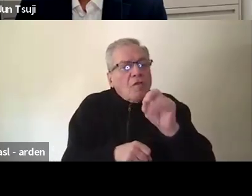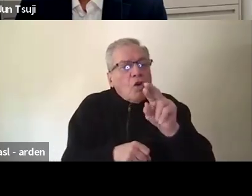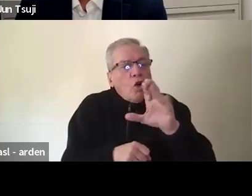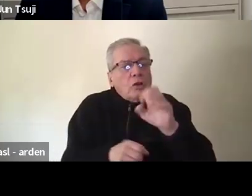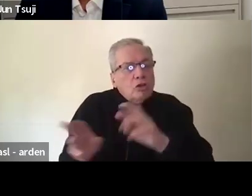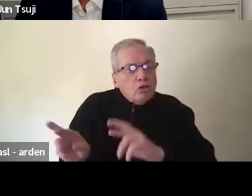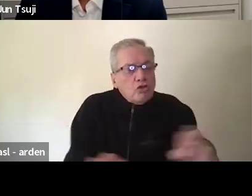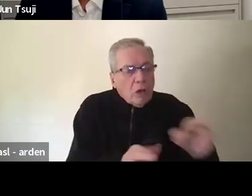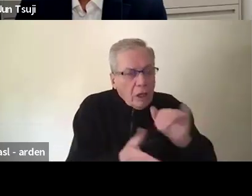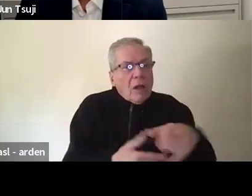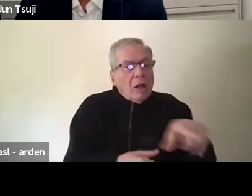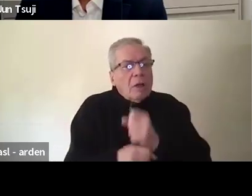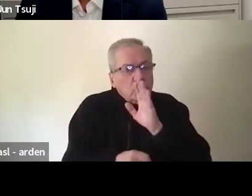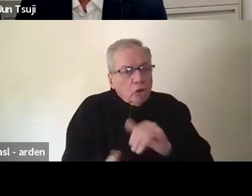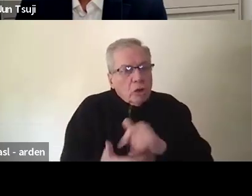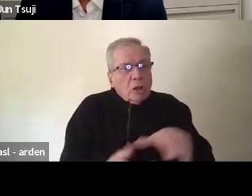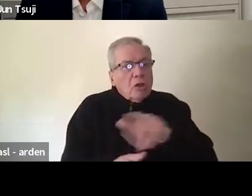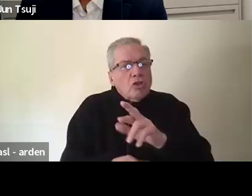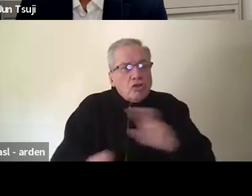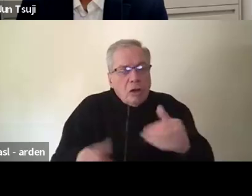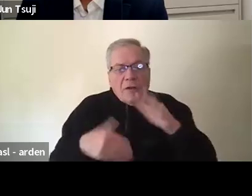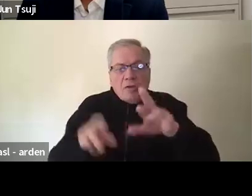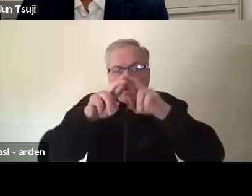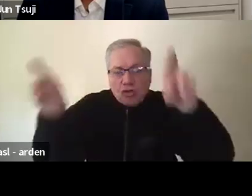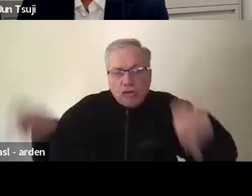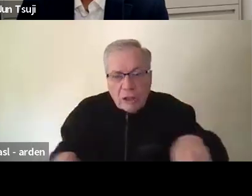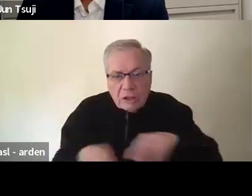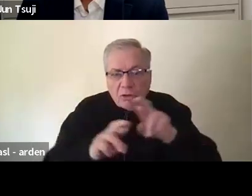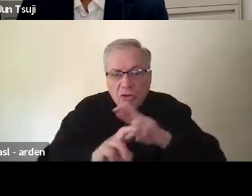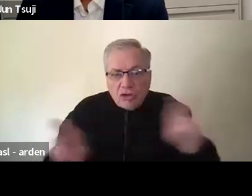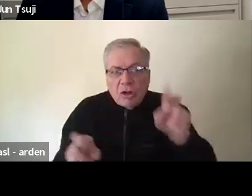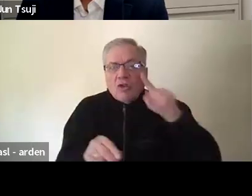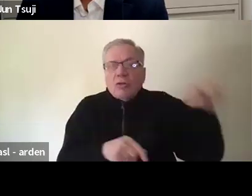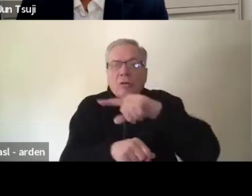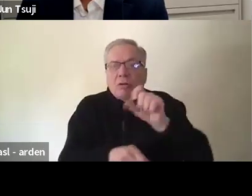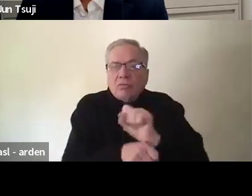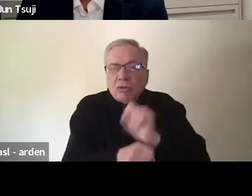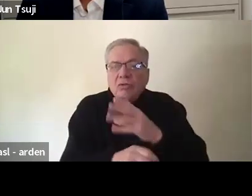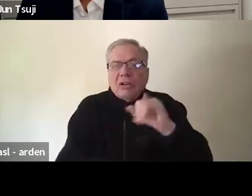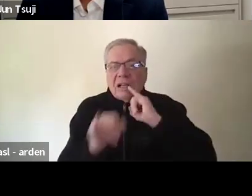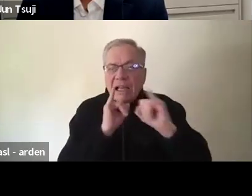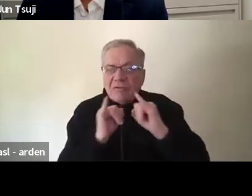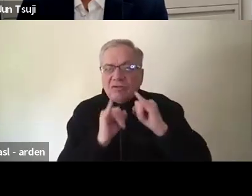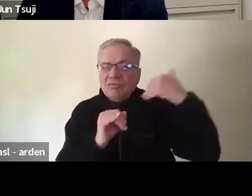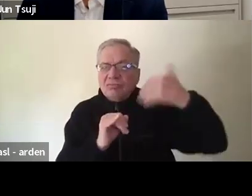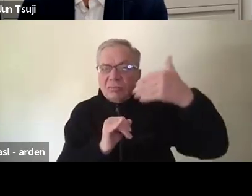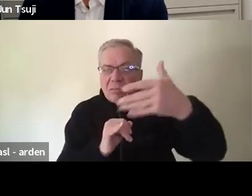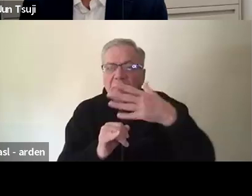are ready for having their resume for the tech industry, interview prep, technical interview